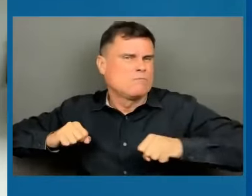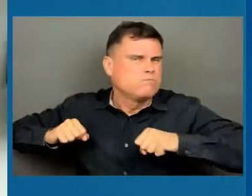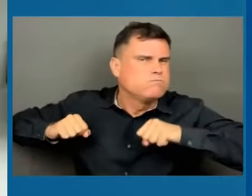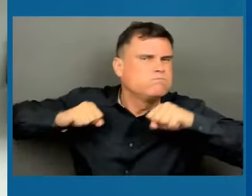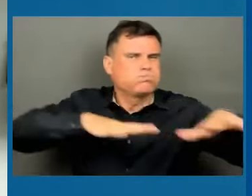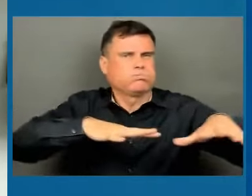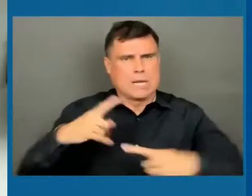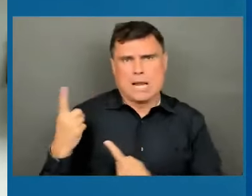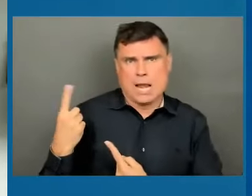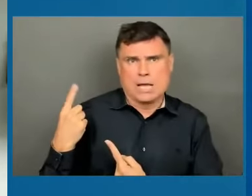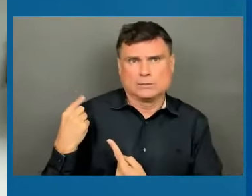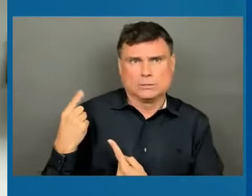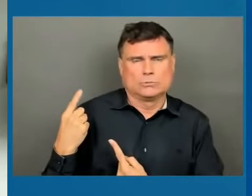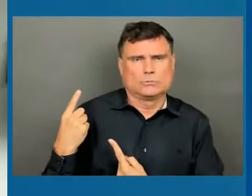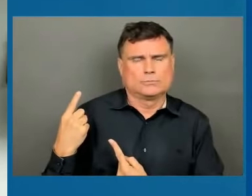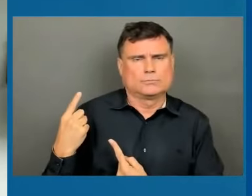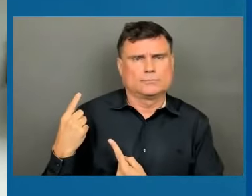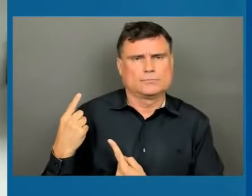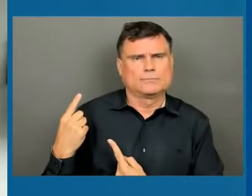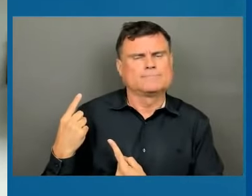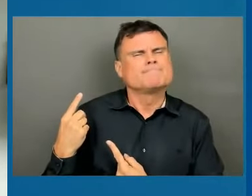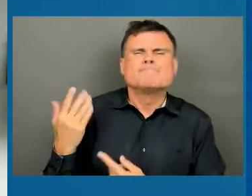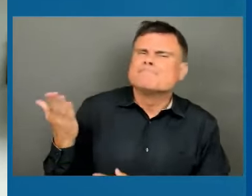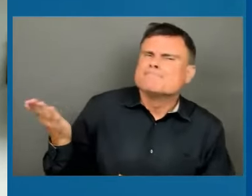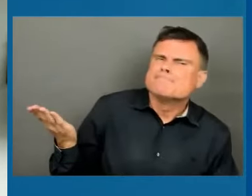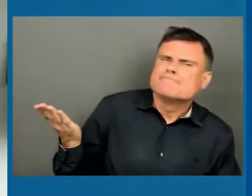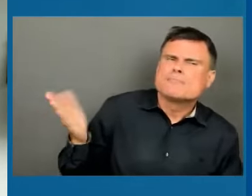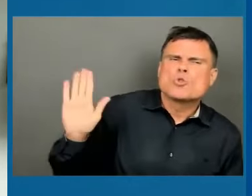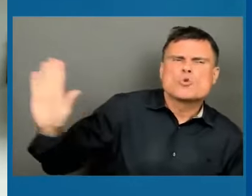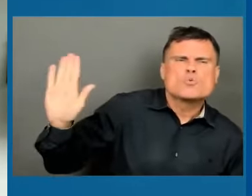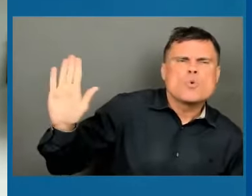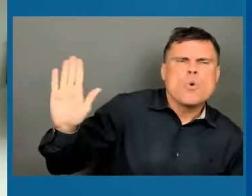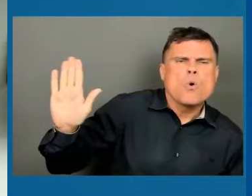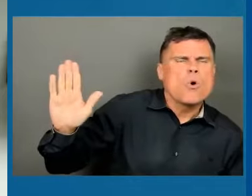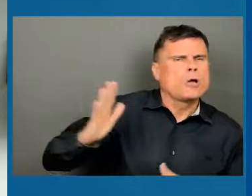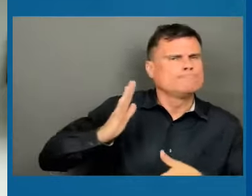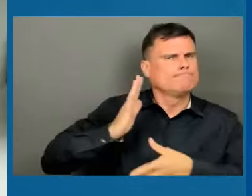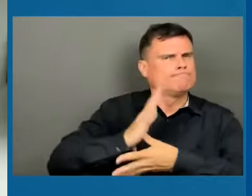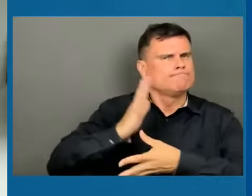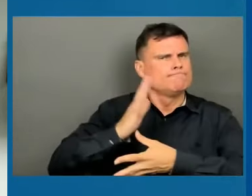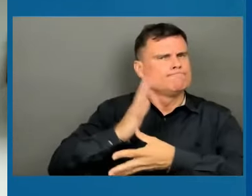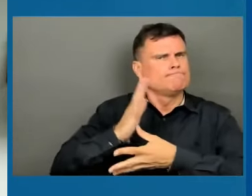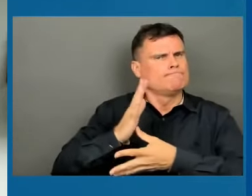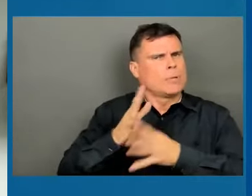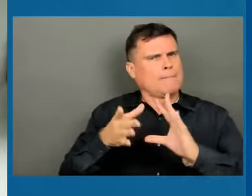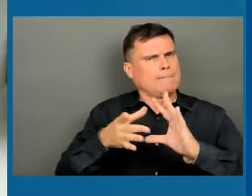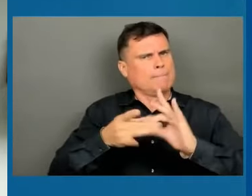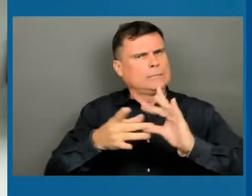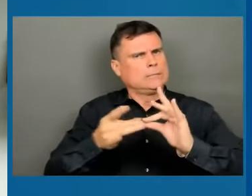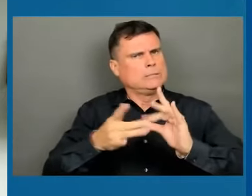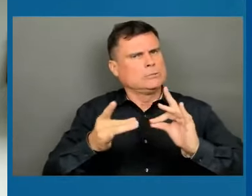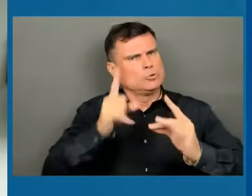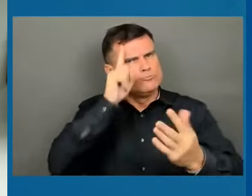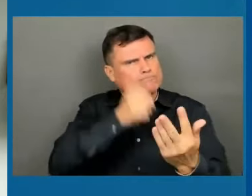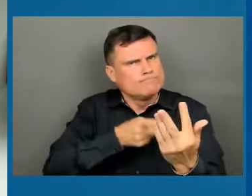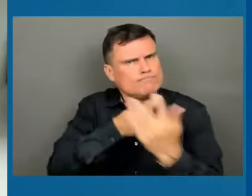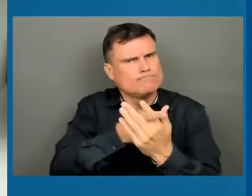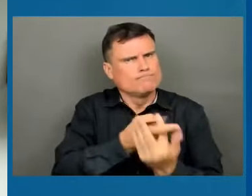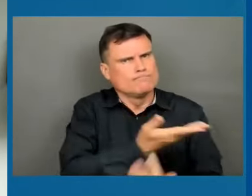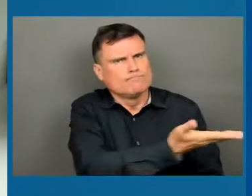strong hit-home comment or message you want to get out to people who, maybe that message didn't get through last time and